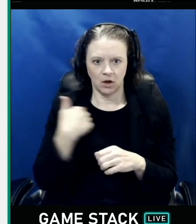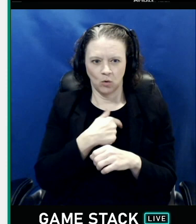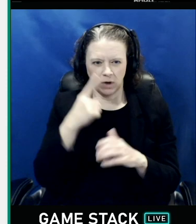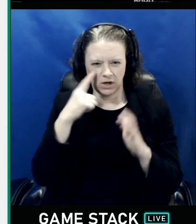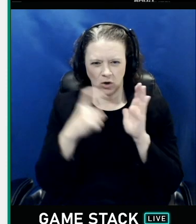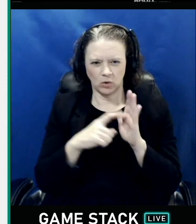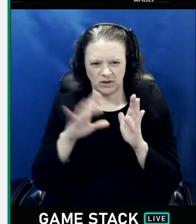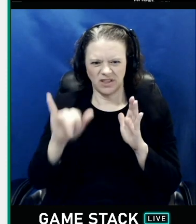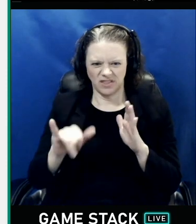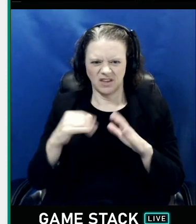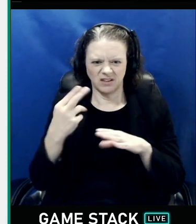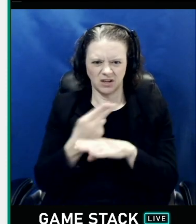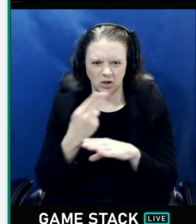to slide space constraints.